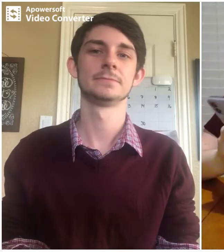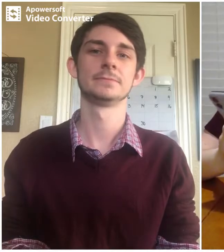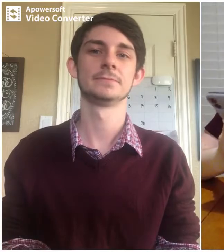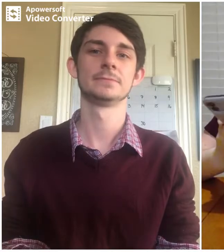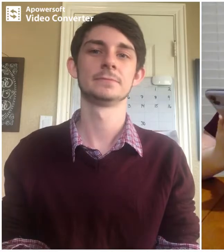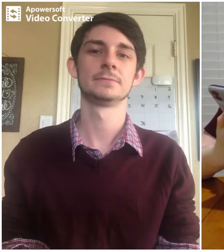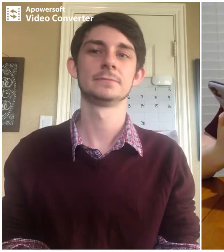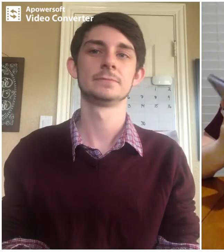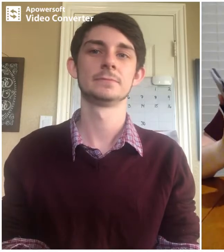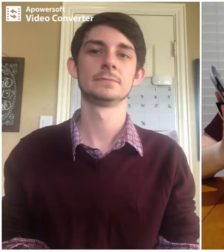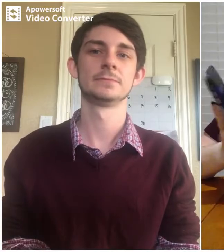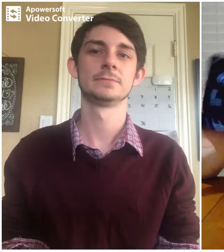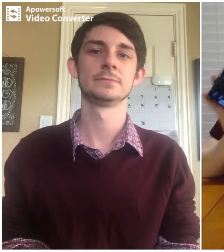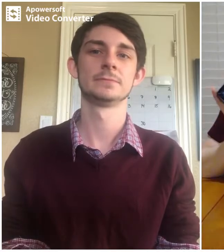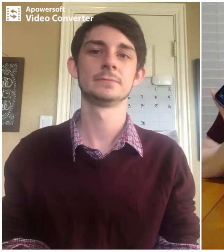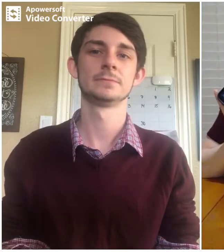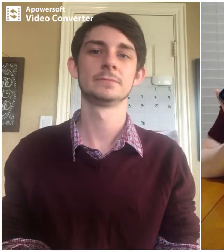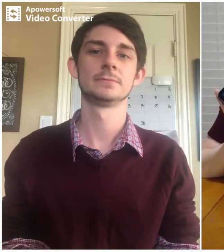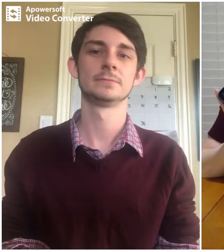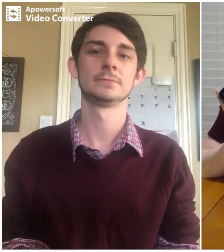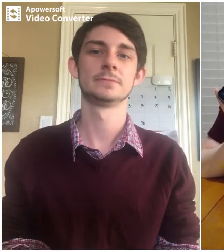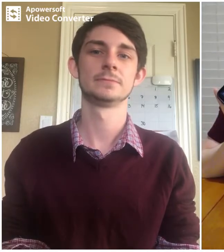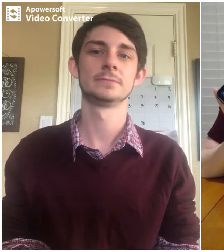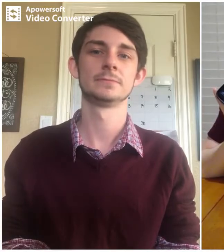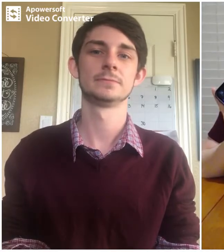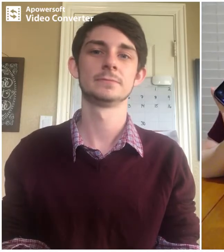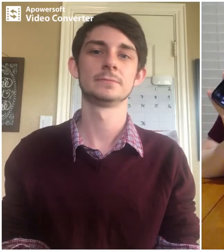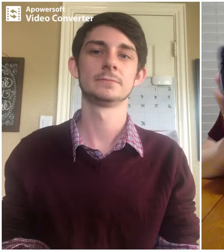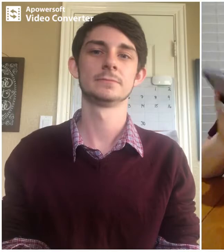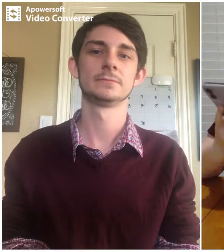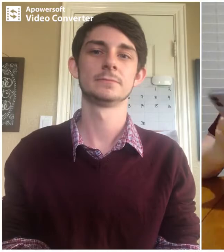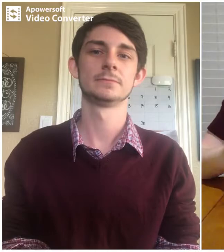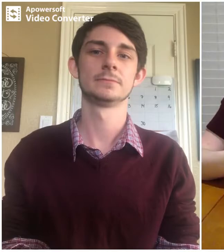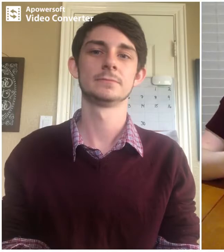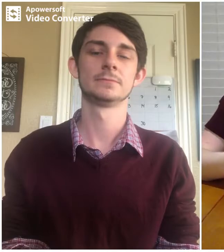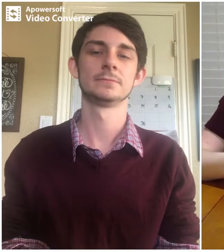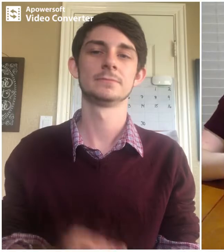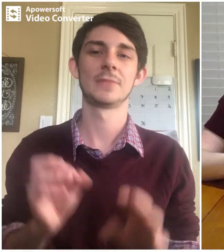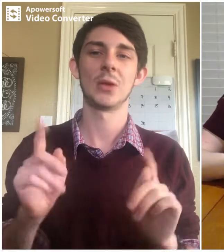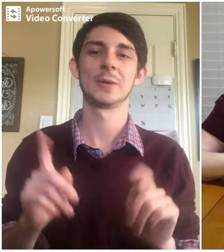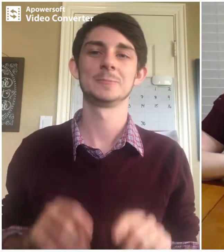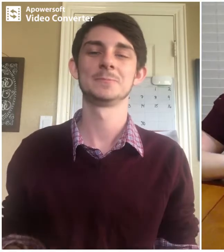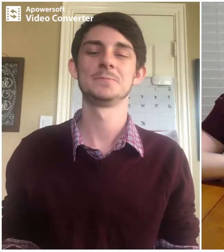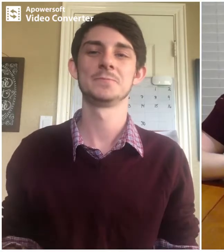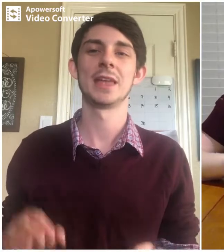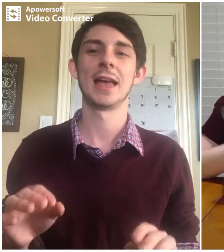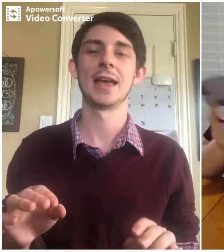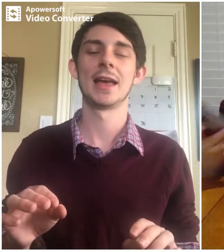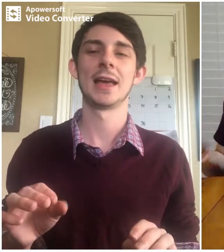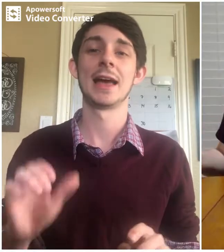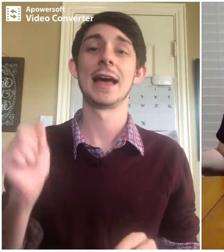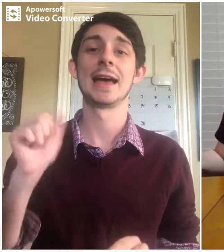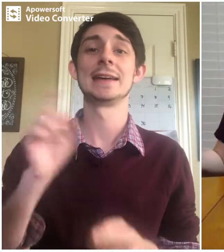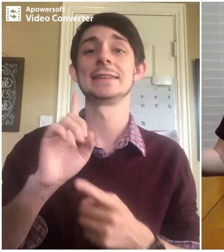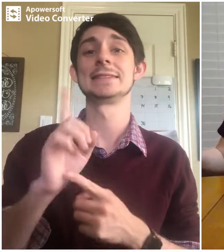go off as it will now. It has been ten minutes. Let's look and see what we